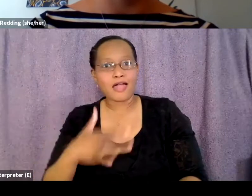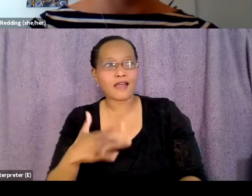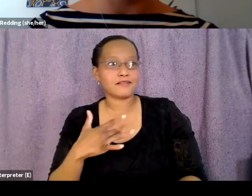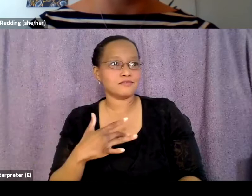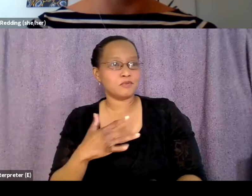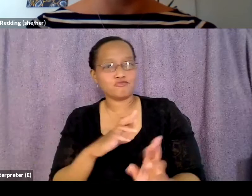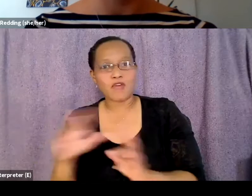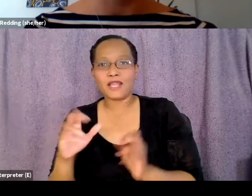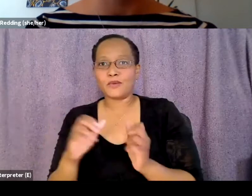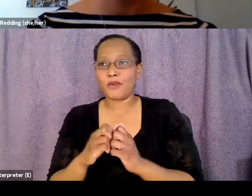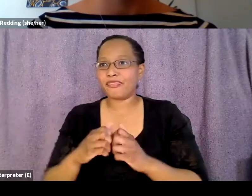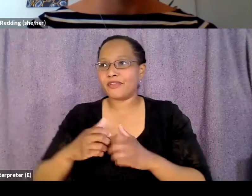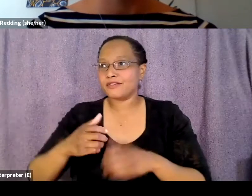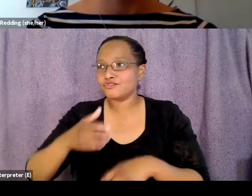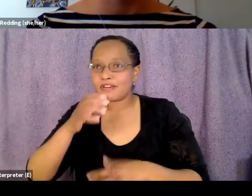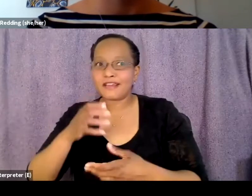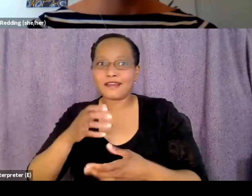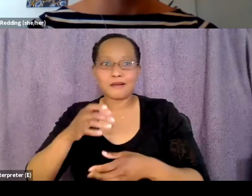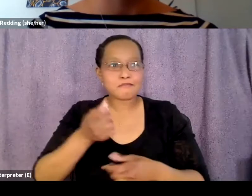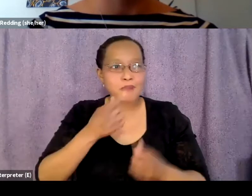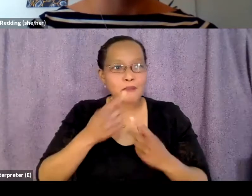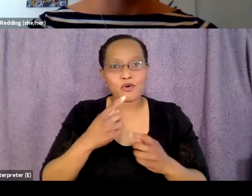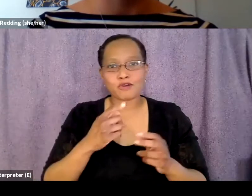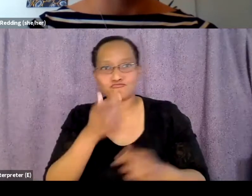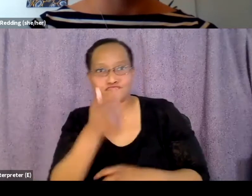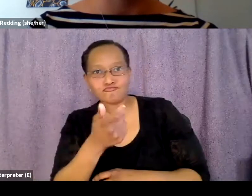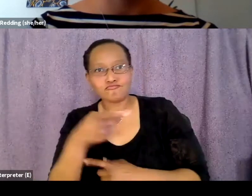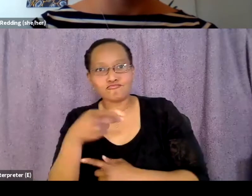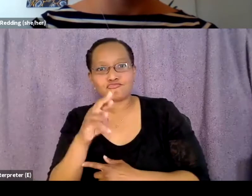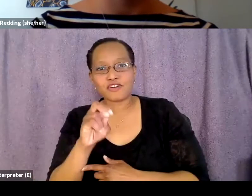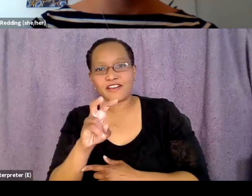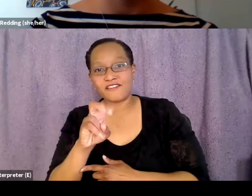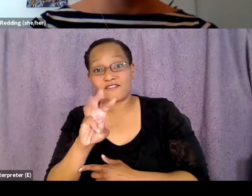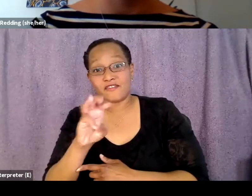Keah Brown: love it so much because I think it's both an escape and.